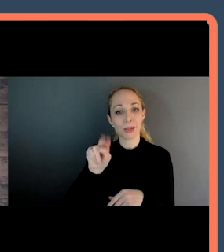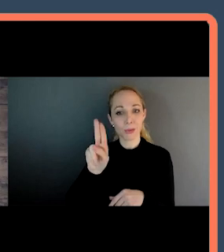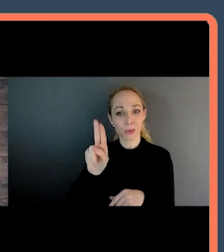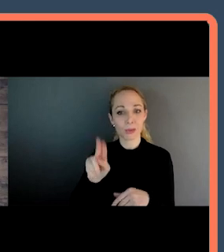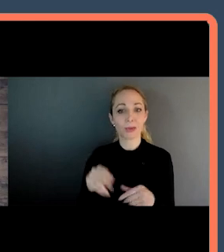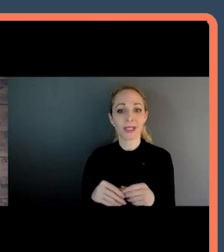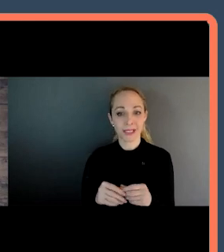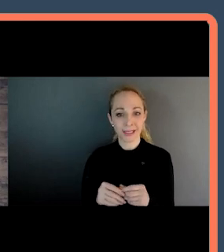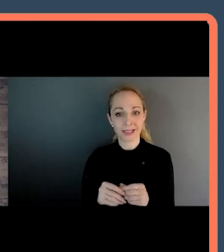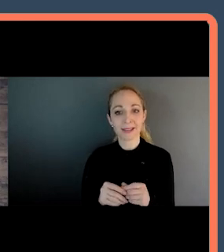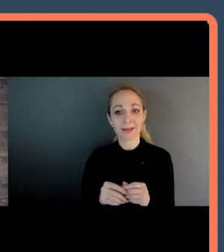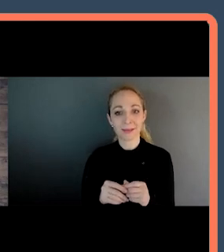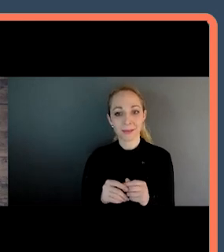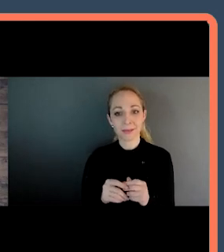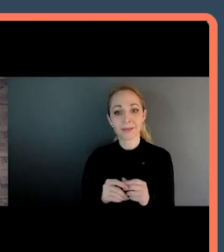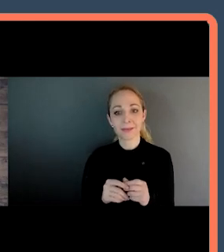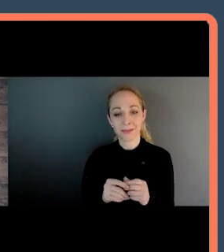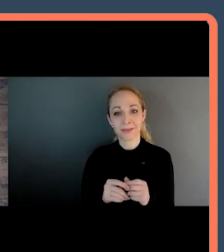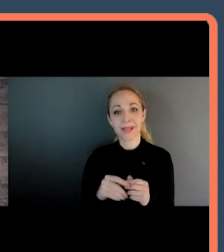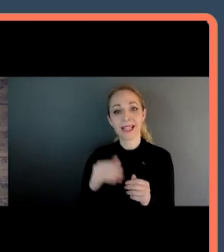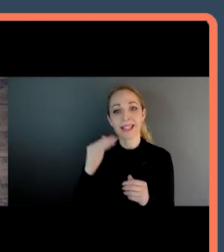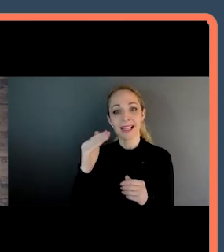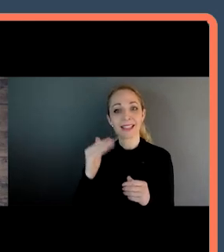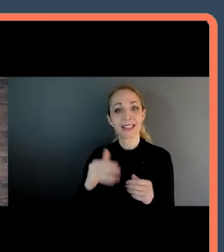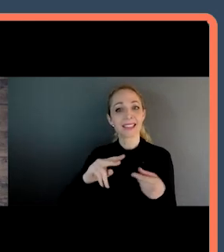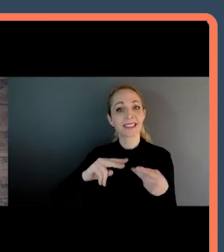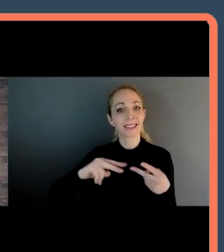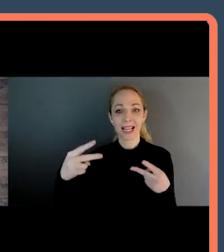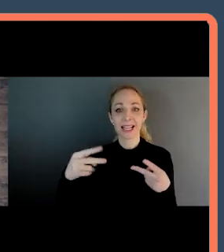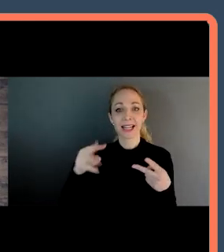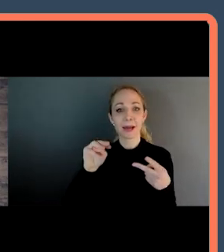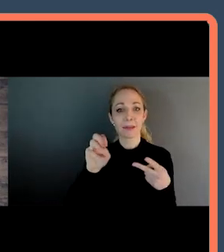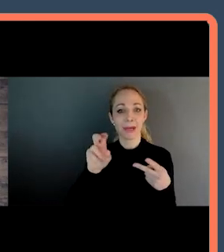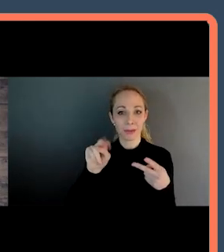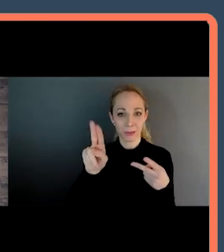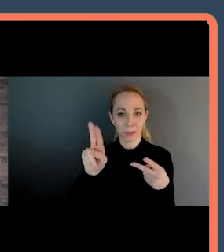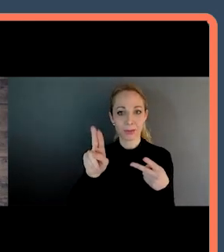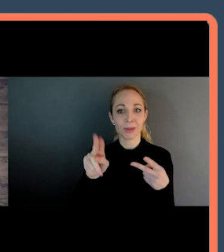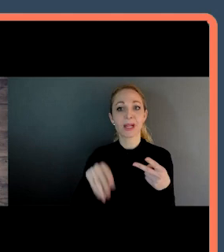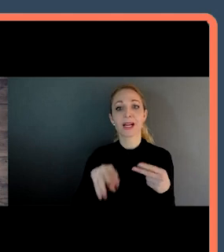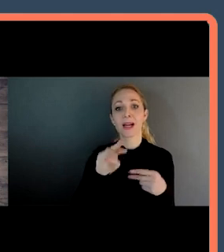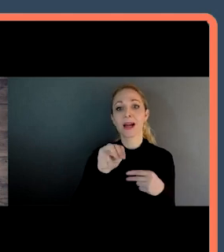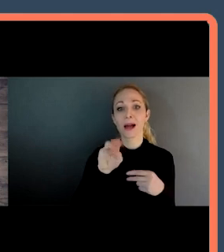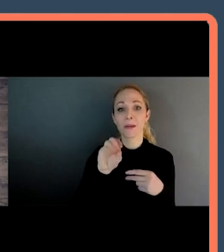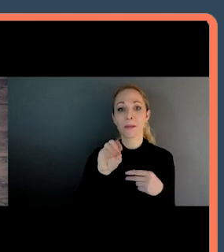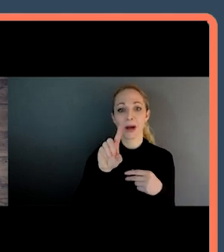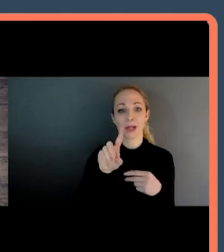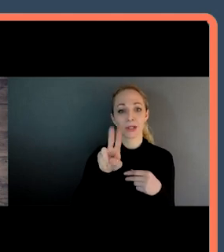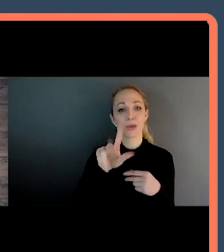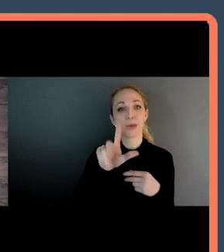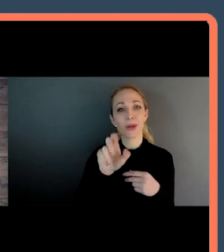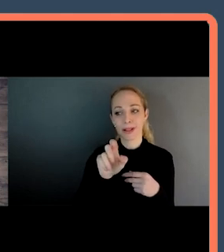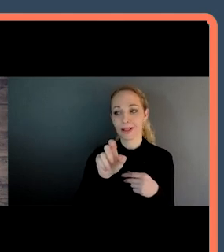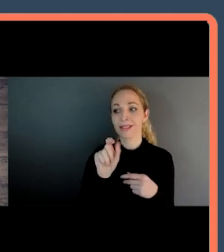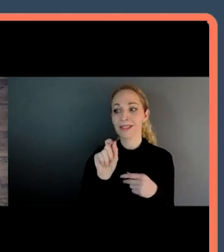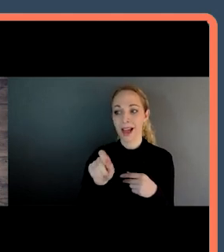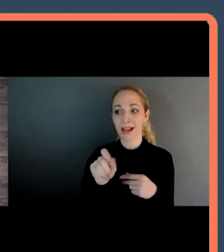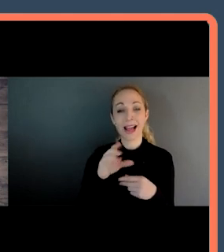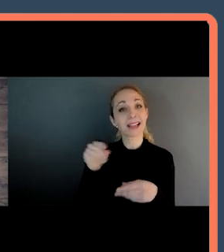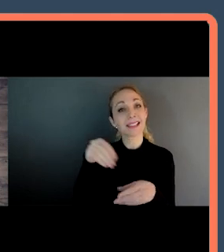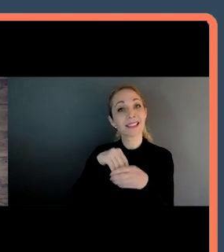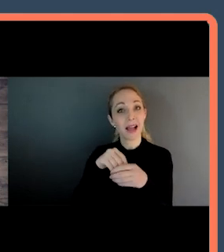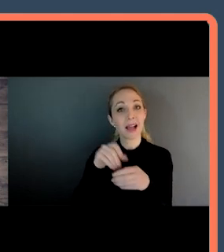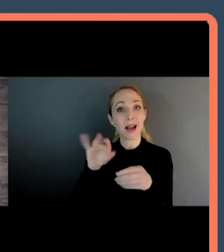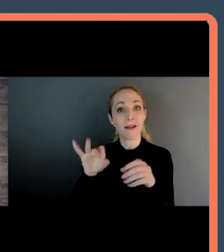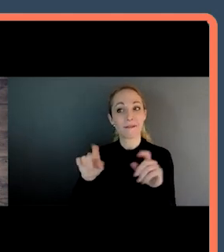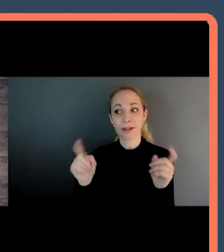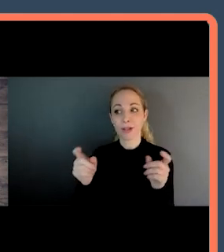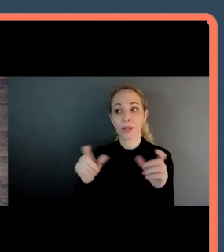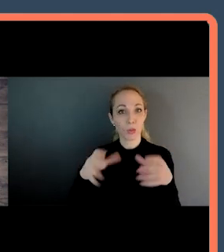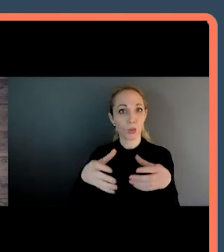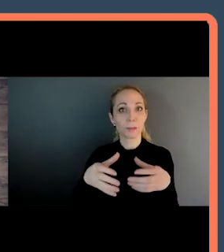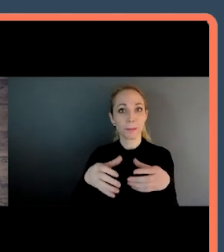AND THEN OUR SECOND MENU, MODULE DOT AND IT IS INSIDE